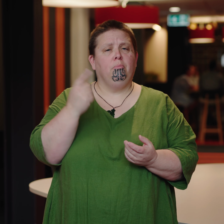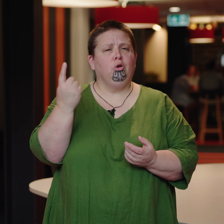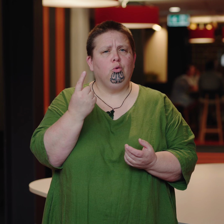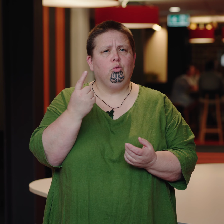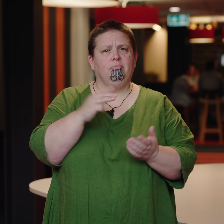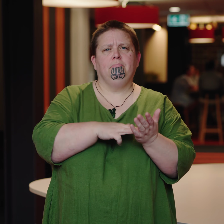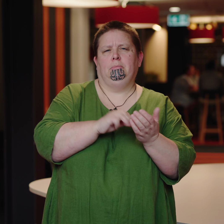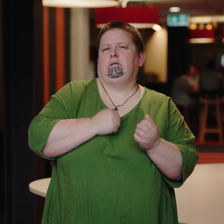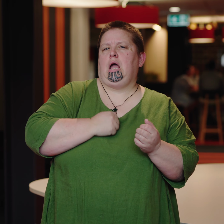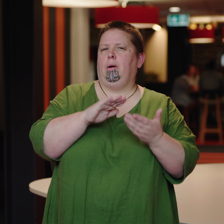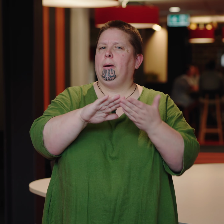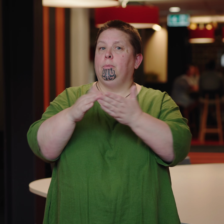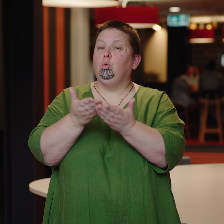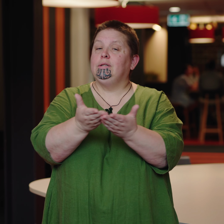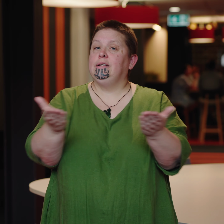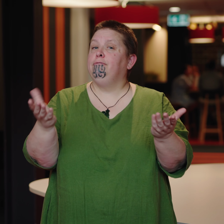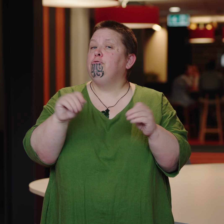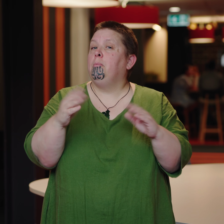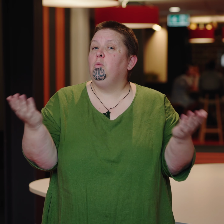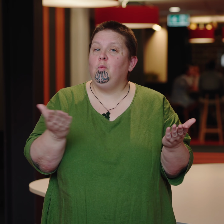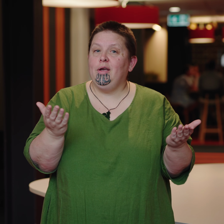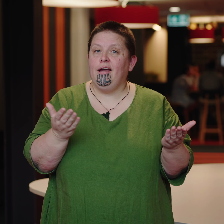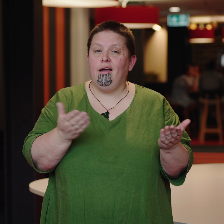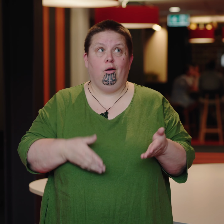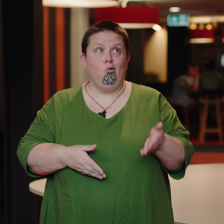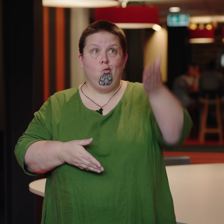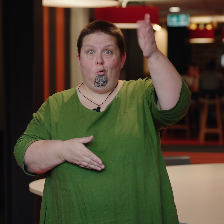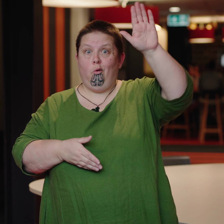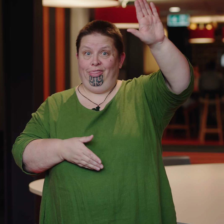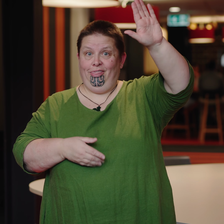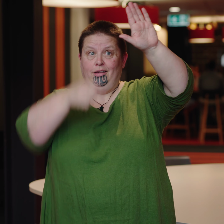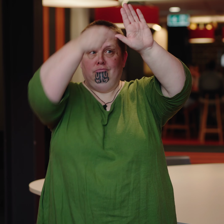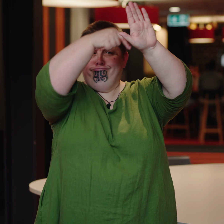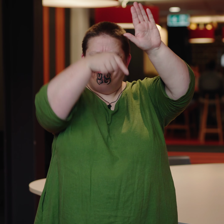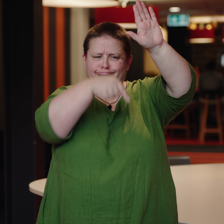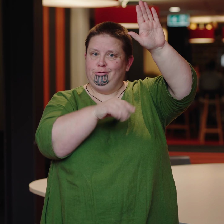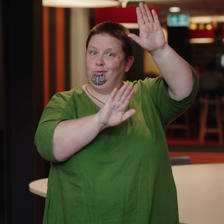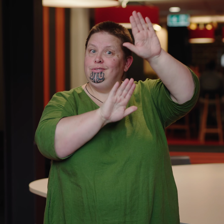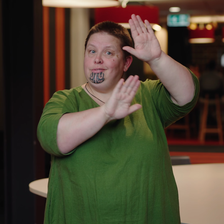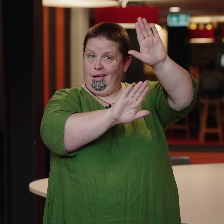This year I've been hosted by members of our community from Northland to